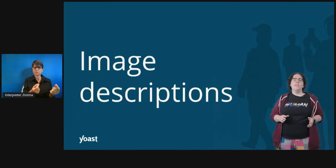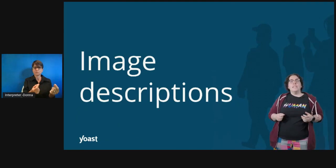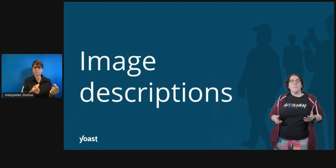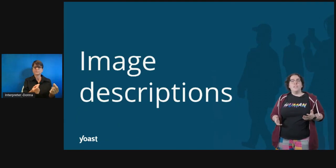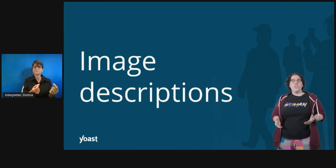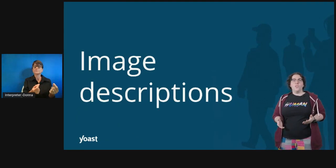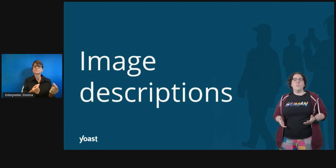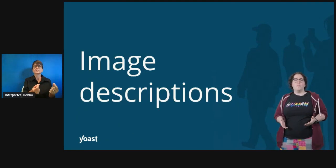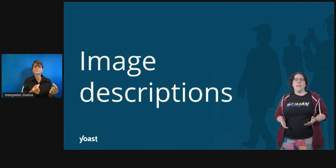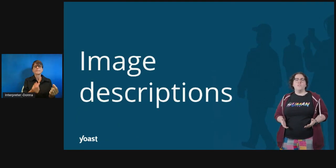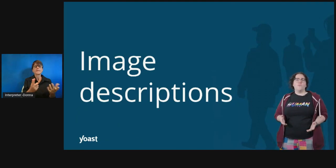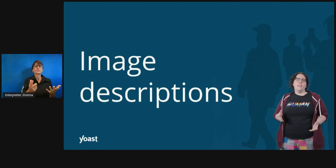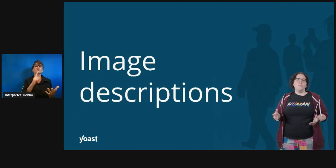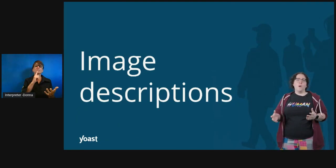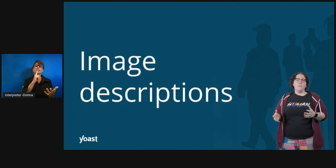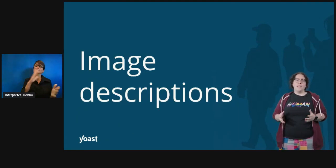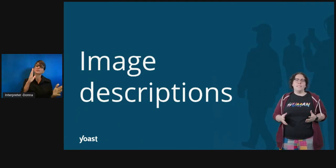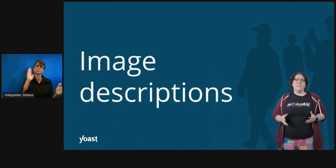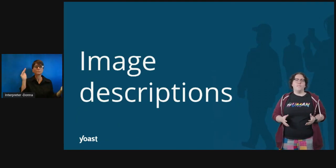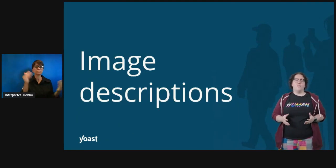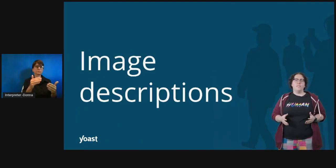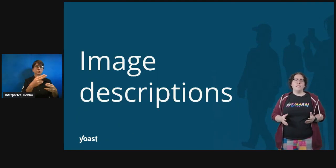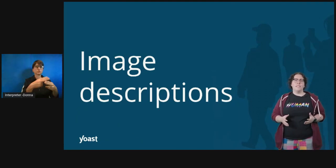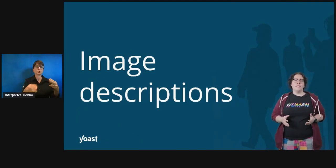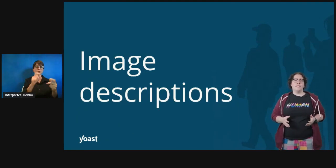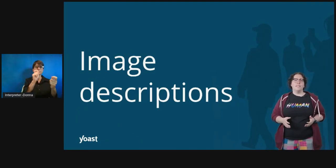Keeping it short is best, writing proper sentences